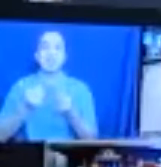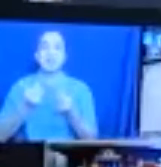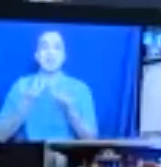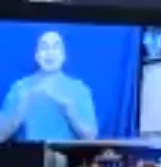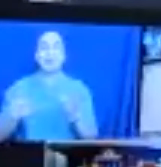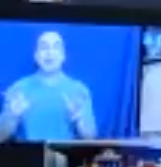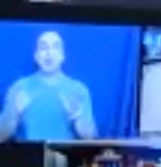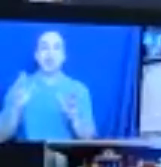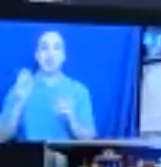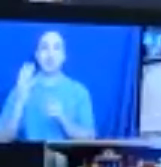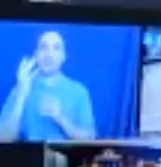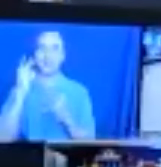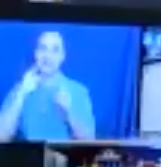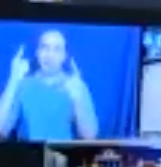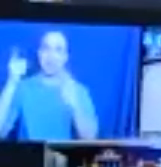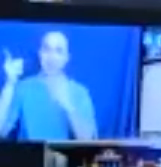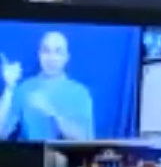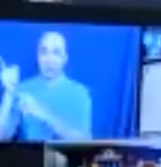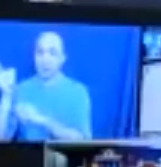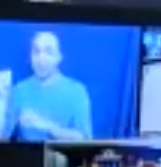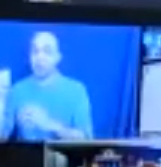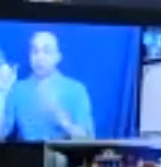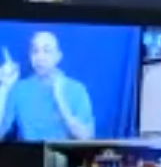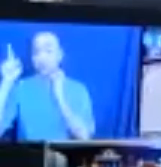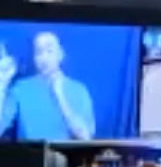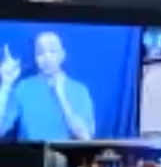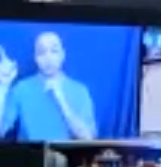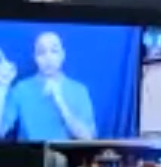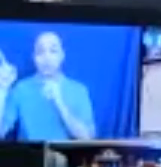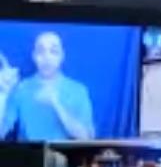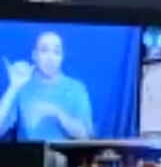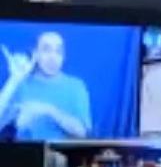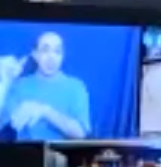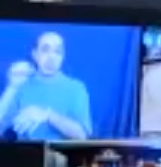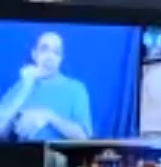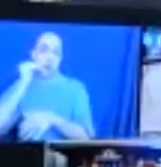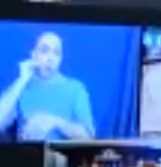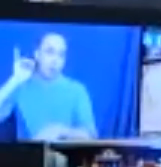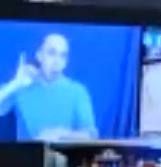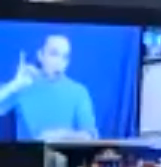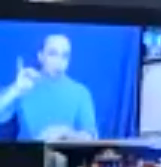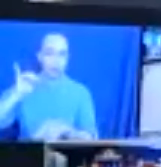SO WHEN HE PASSED AWAY, HE WAS RECORDING VIDEOS, TRAINING SESSIONS.